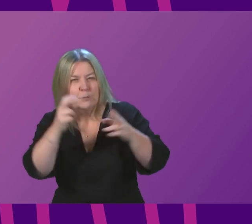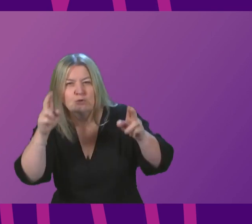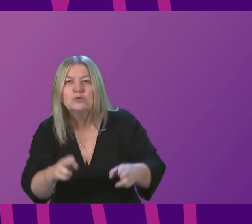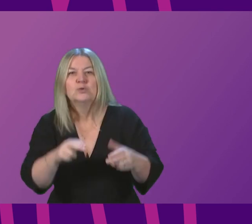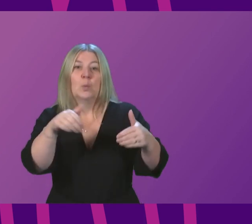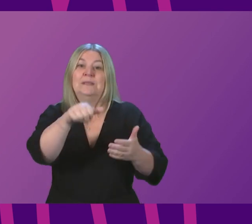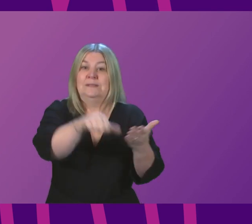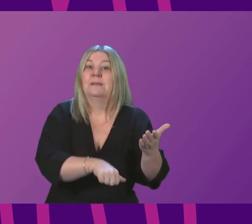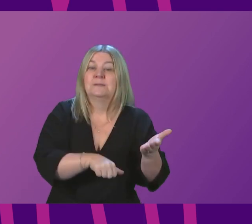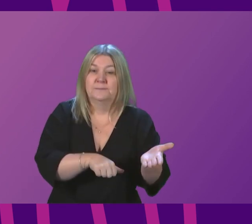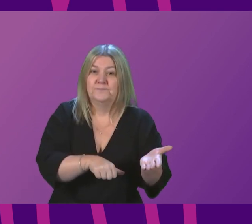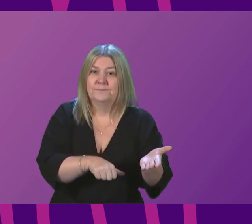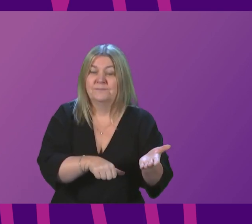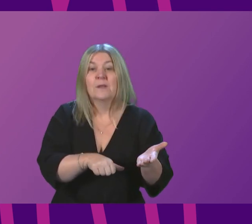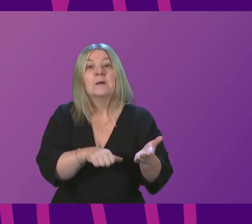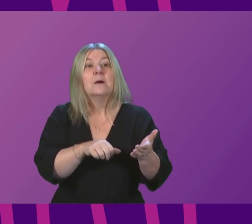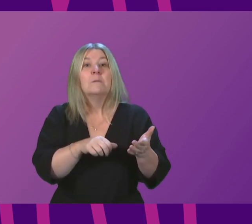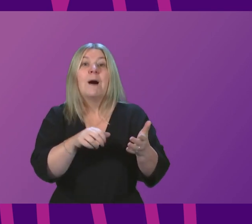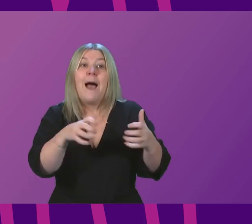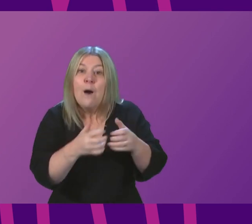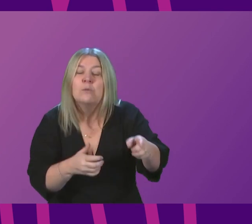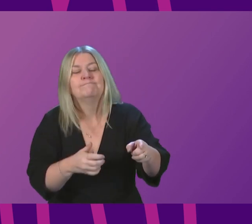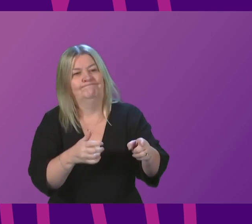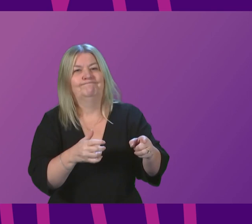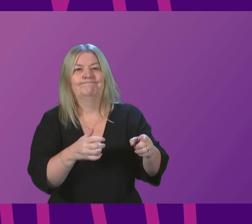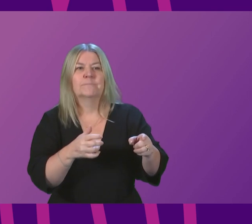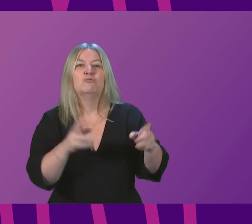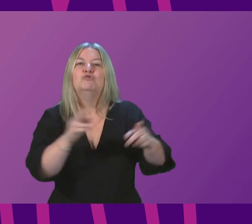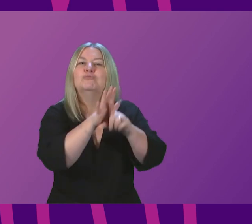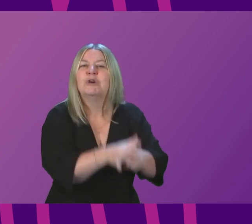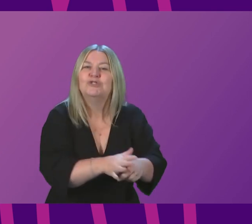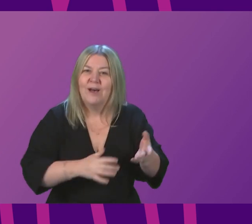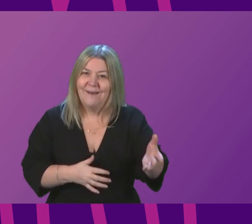reducing the pressure on boards and in hospitals that is being caused by Covid.